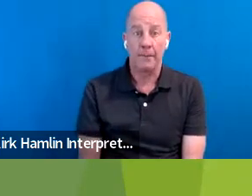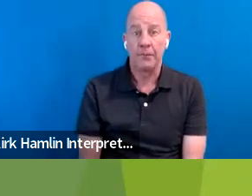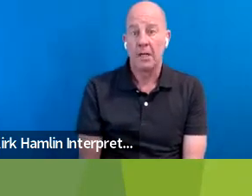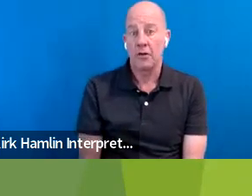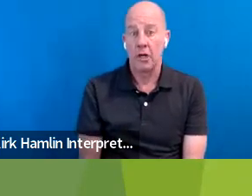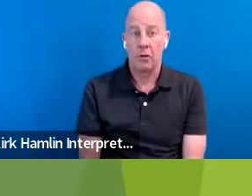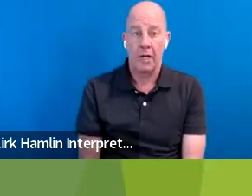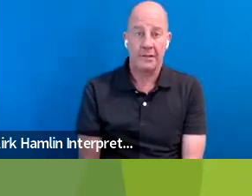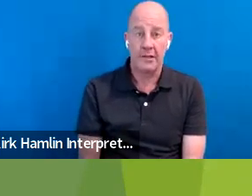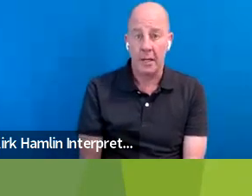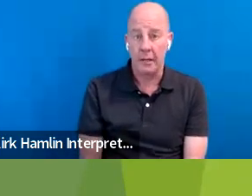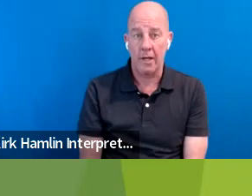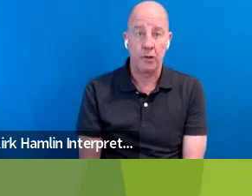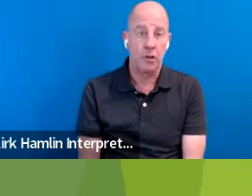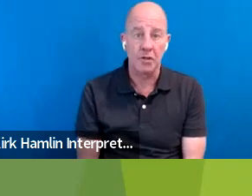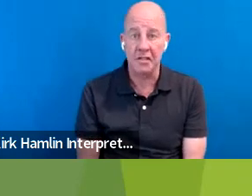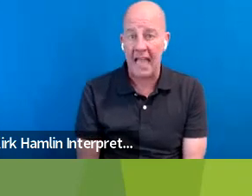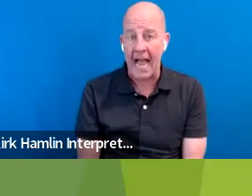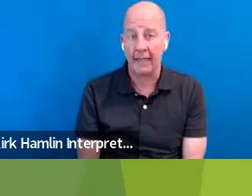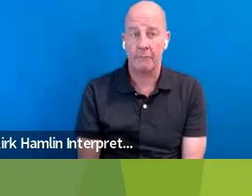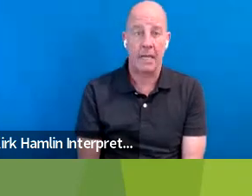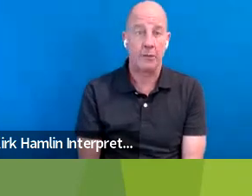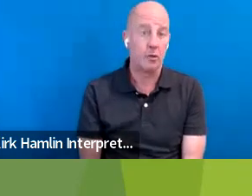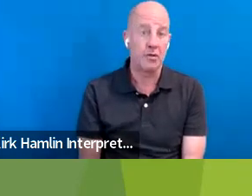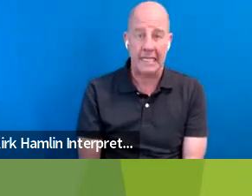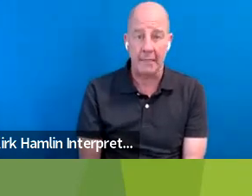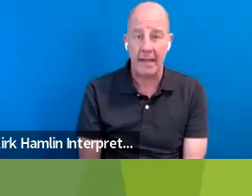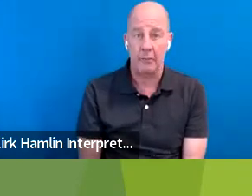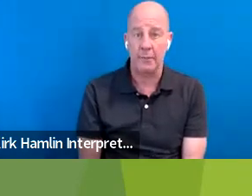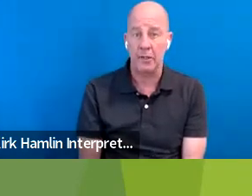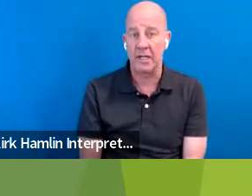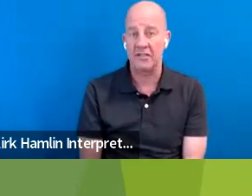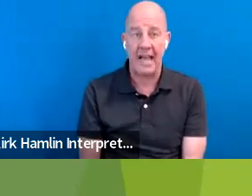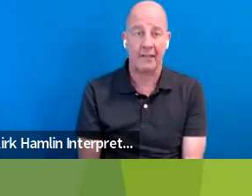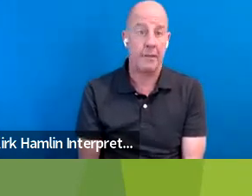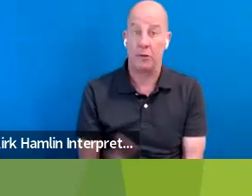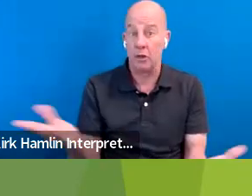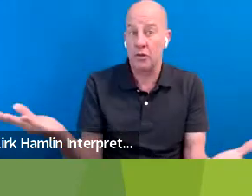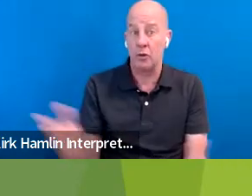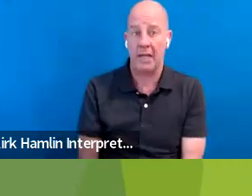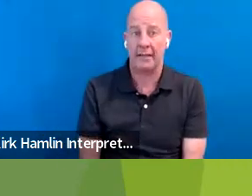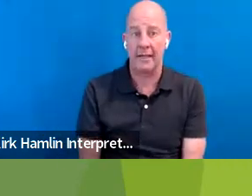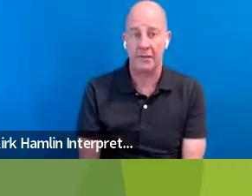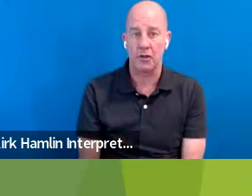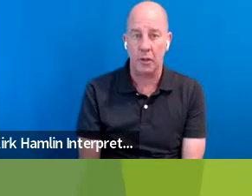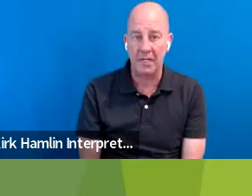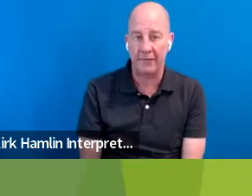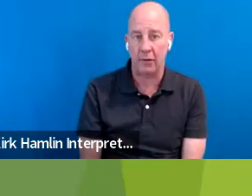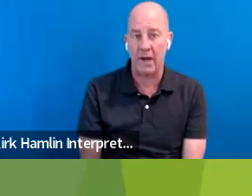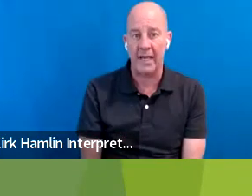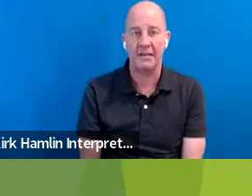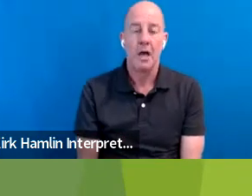You know, if you use Slack or email or Zoom like this, there's so many different ways,